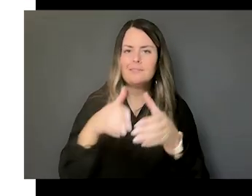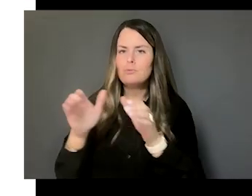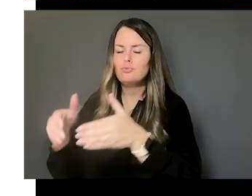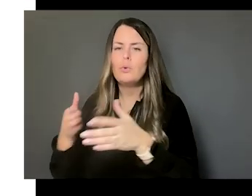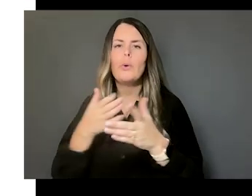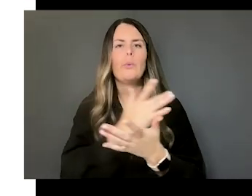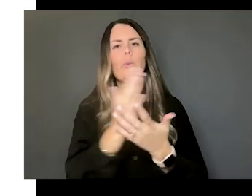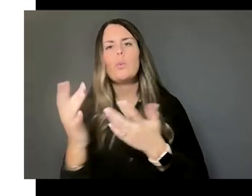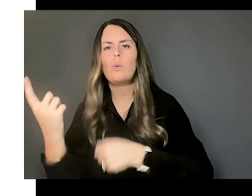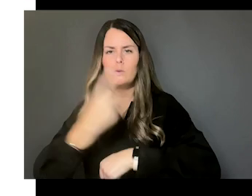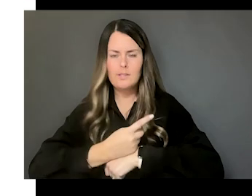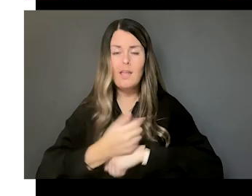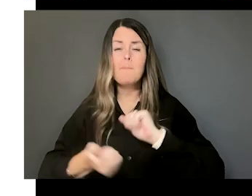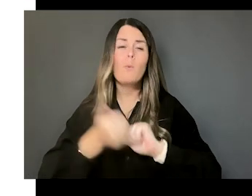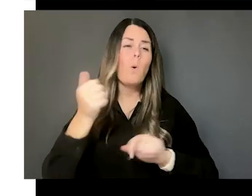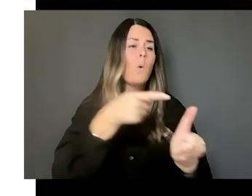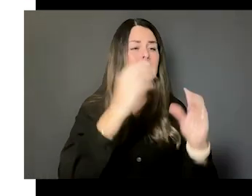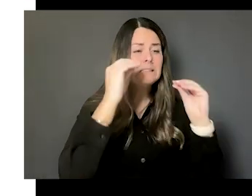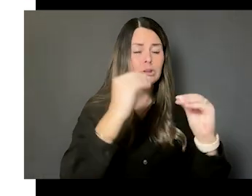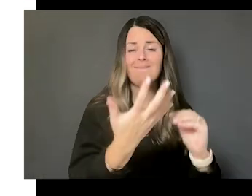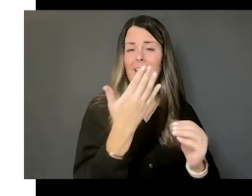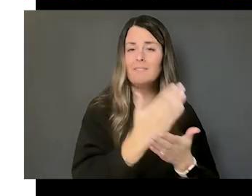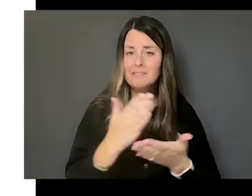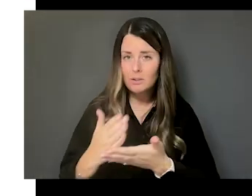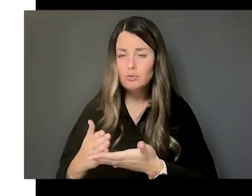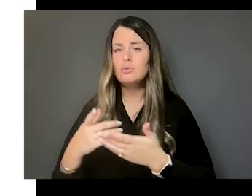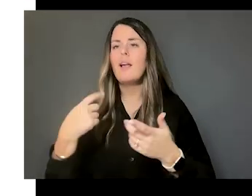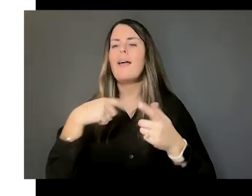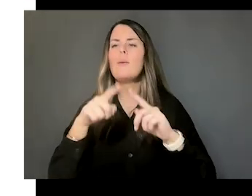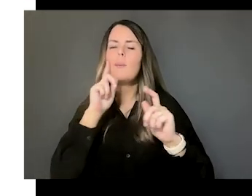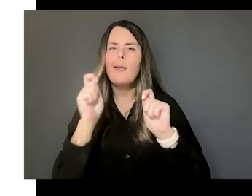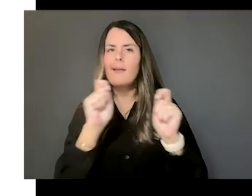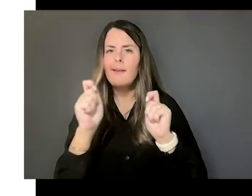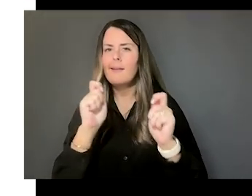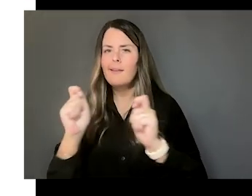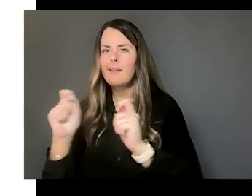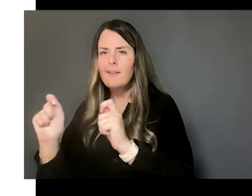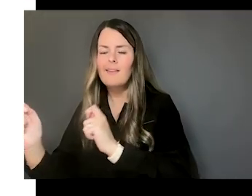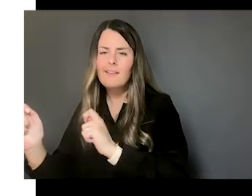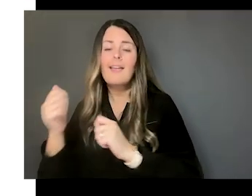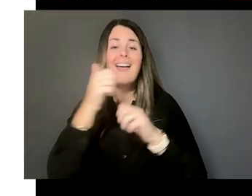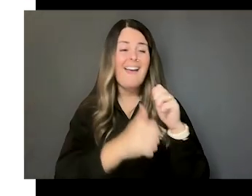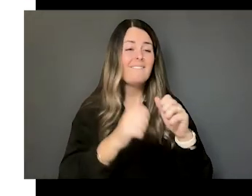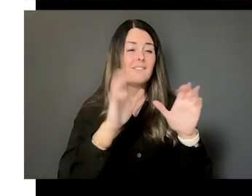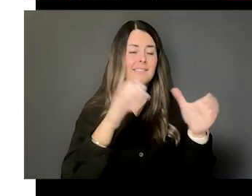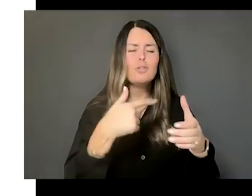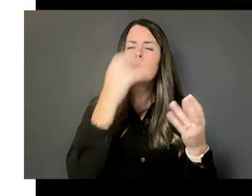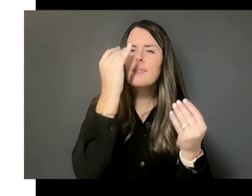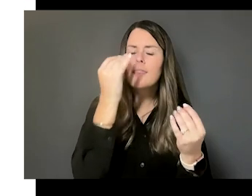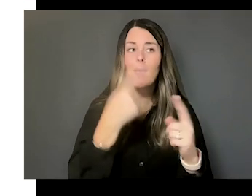So most of our teachers teach five sections and we tweak along the way. Every single section we would think about what went well,